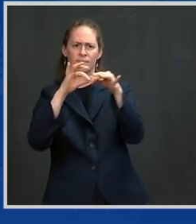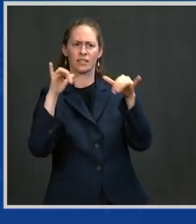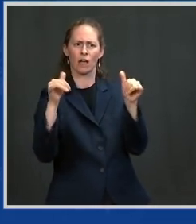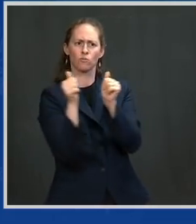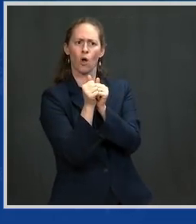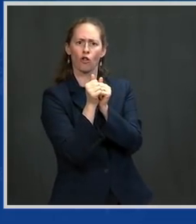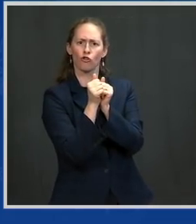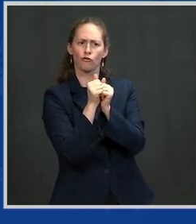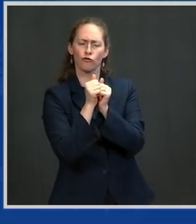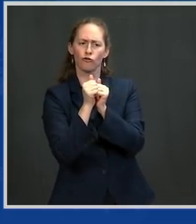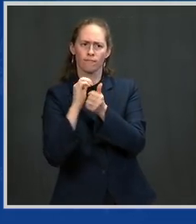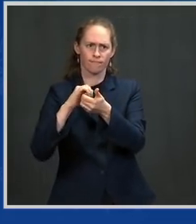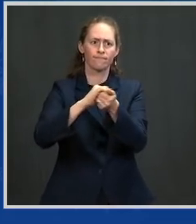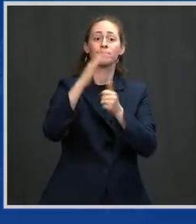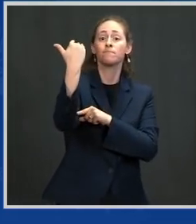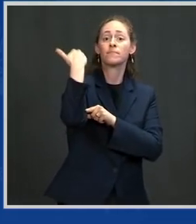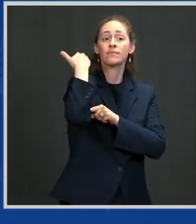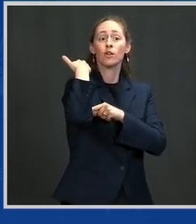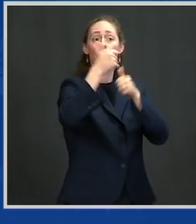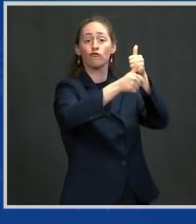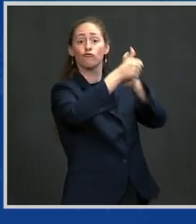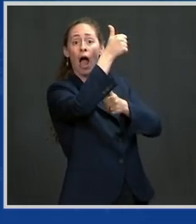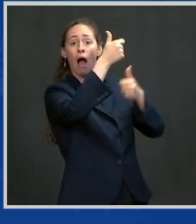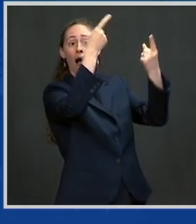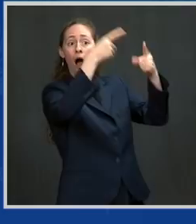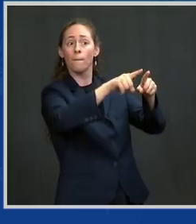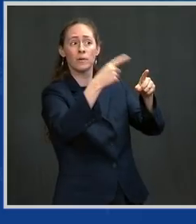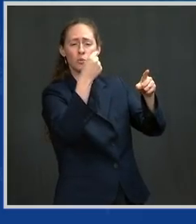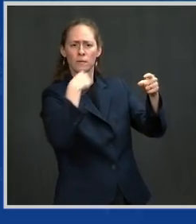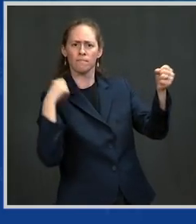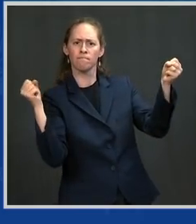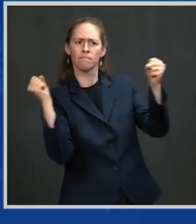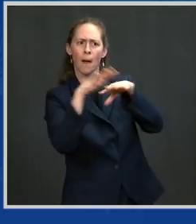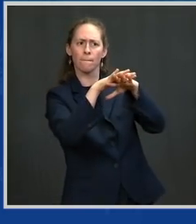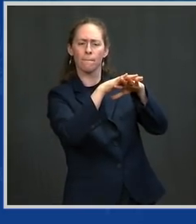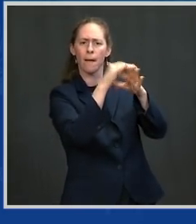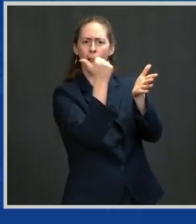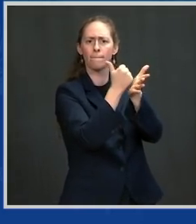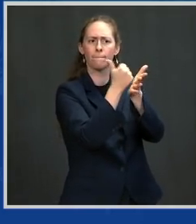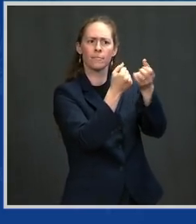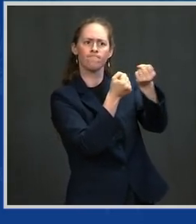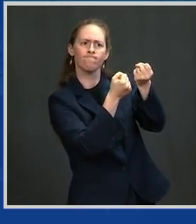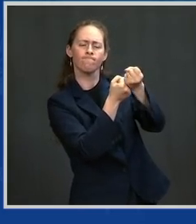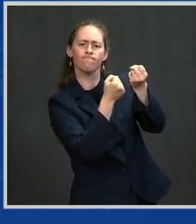It's our greatest strength as we meet our challenges of the future -- and there are many.